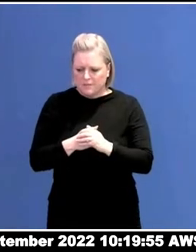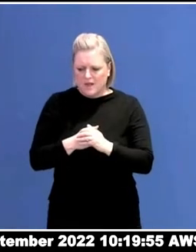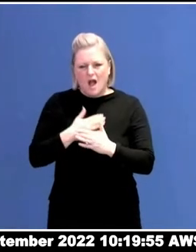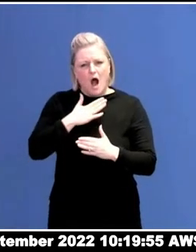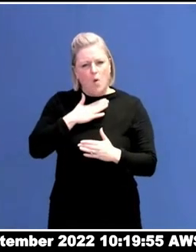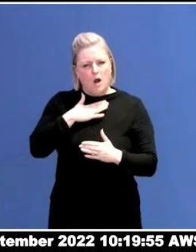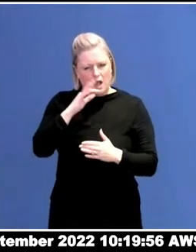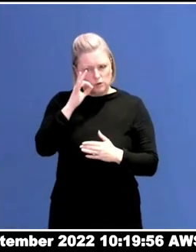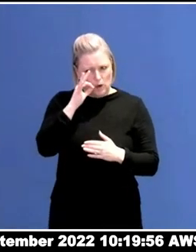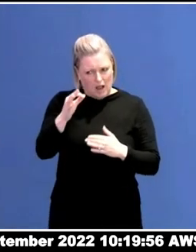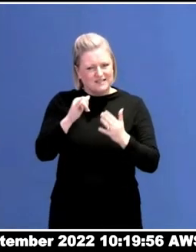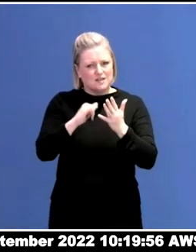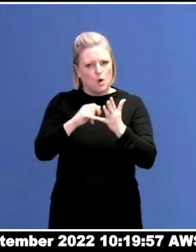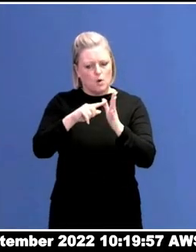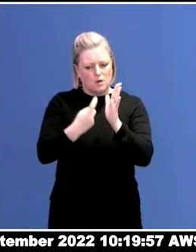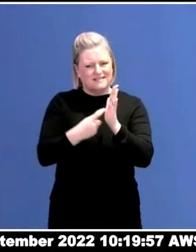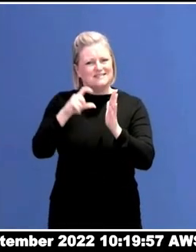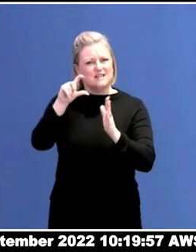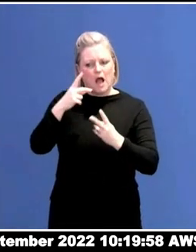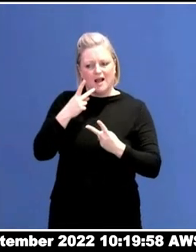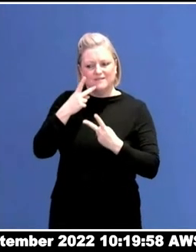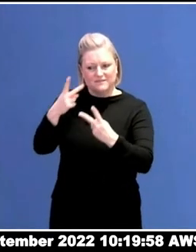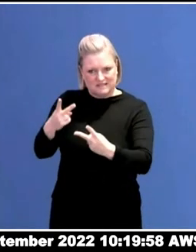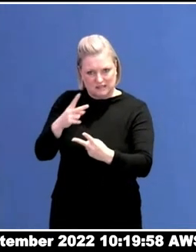met with Aaron and you were there, and then ongoing interaction -